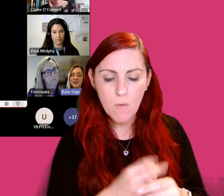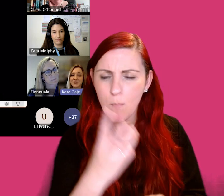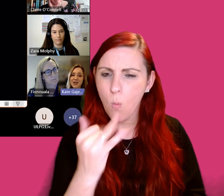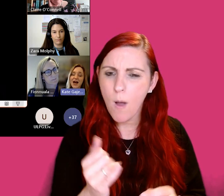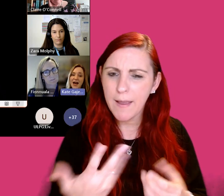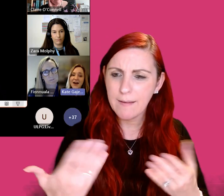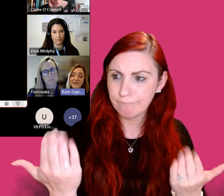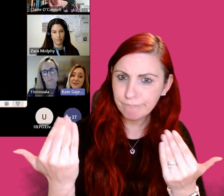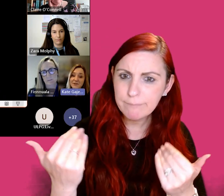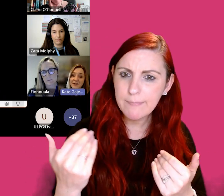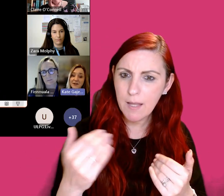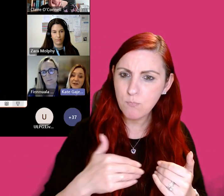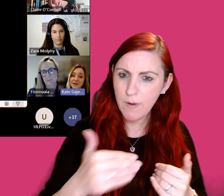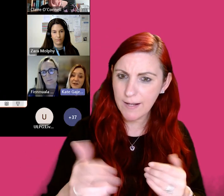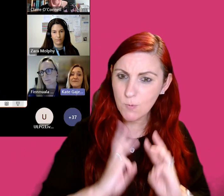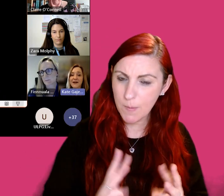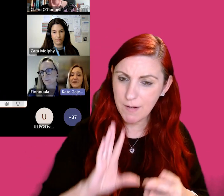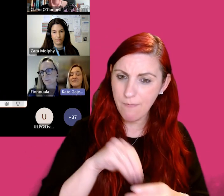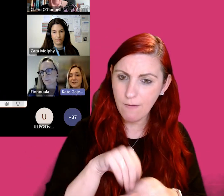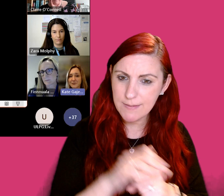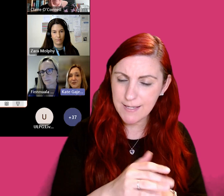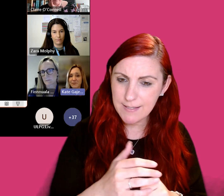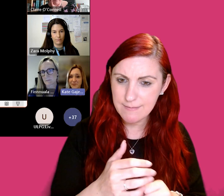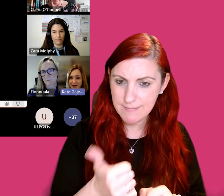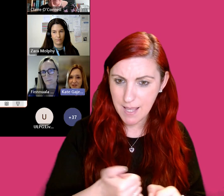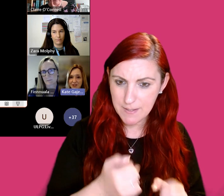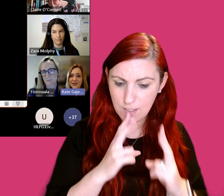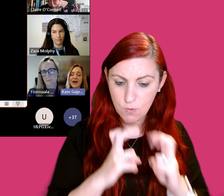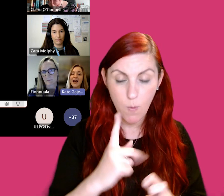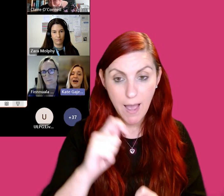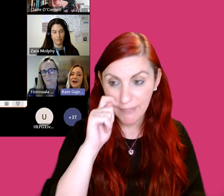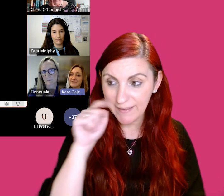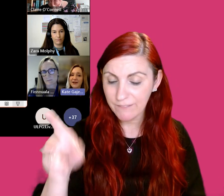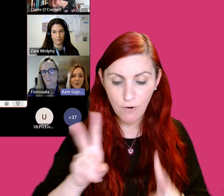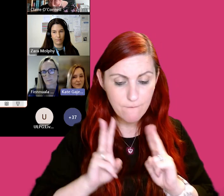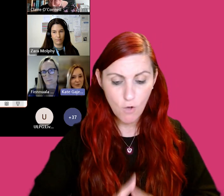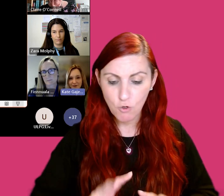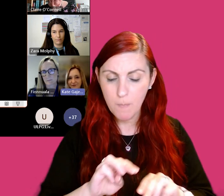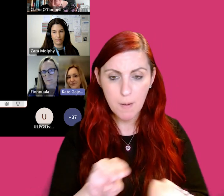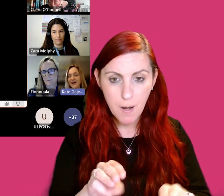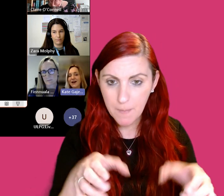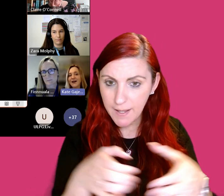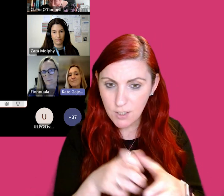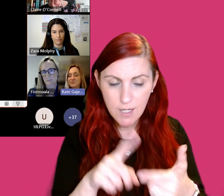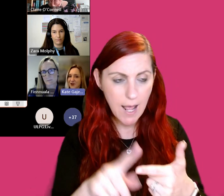research uh first of all I do think it's a very vulnerable population H I think women with uh